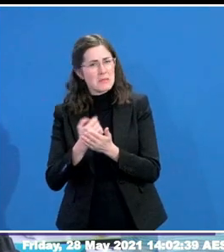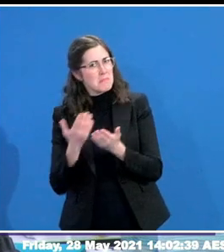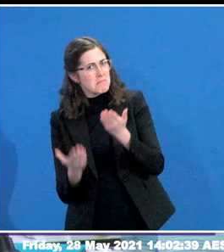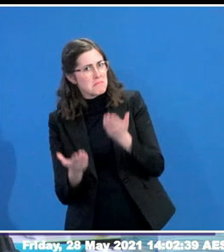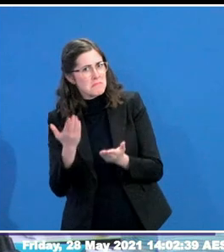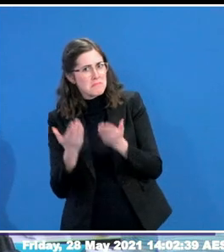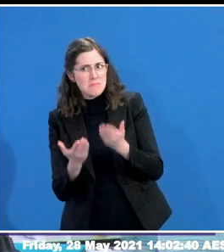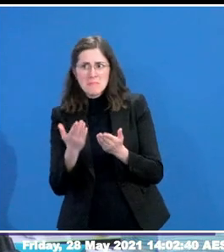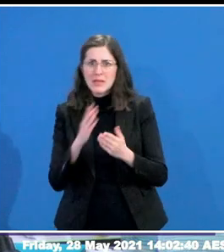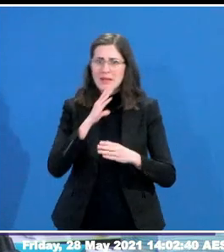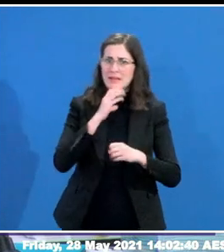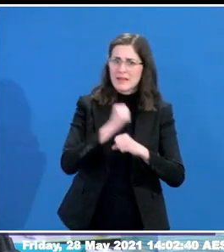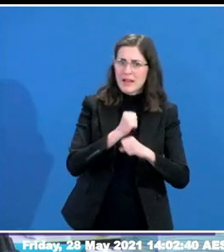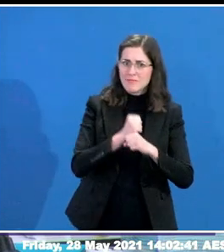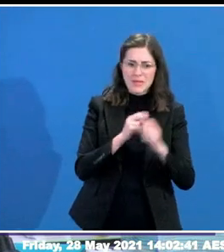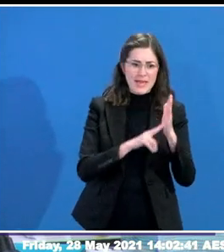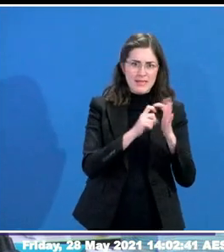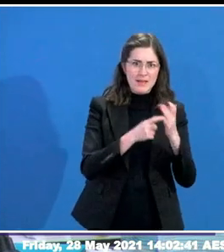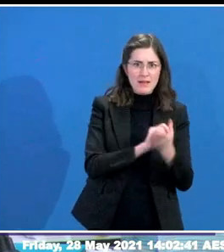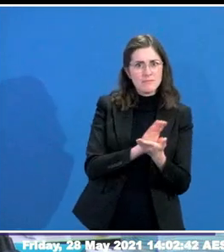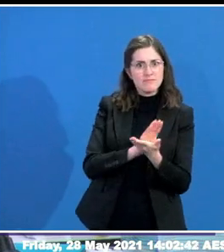from the general housing market. MR McNAUGHTON: (NODS HEAD)